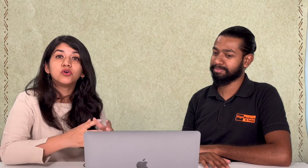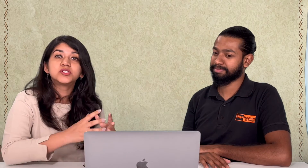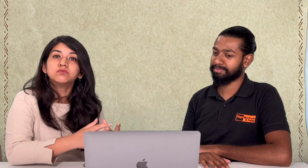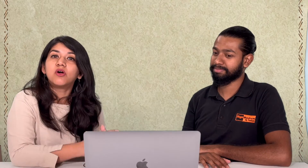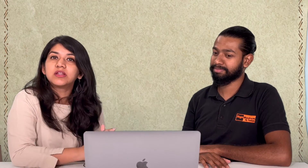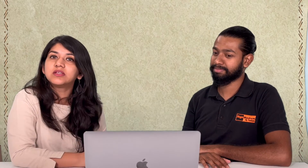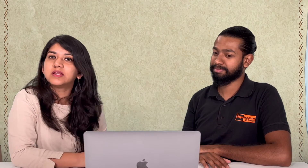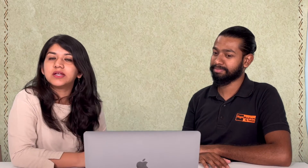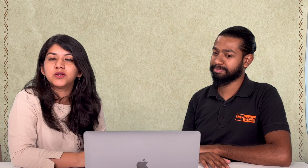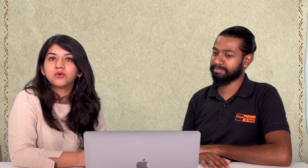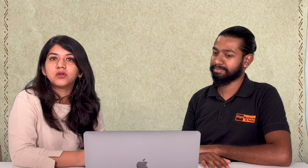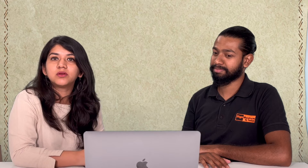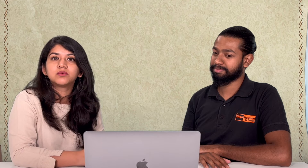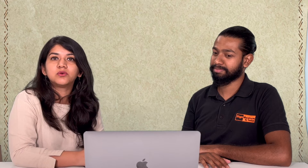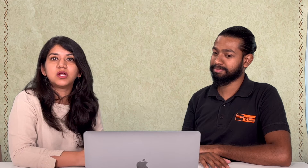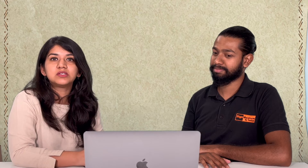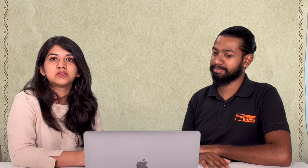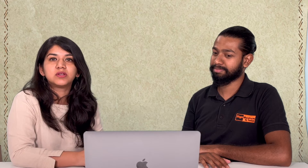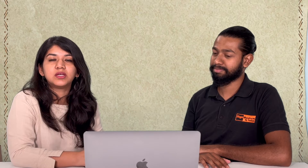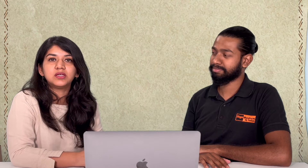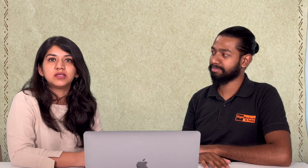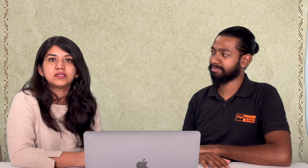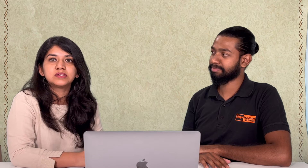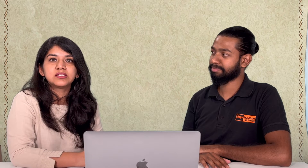The most important thing that he told us today is